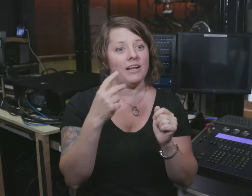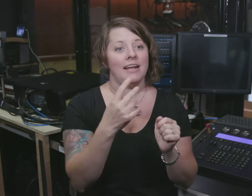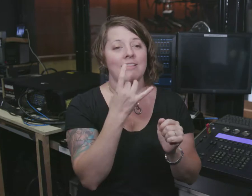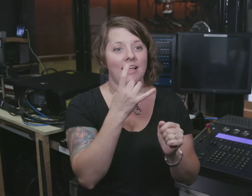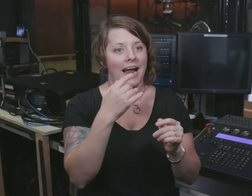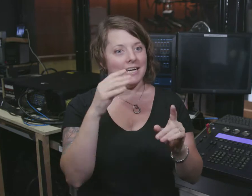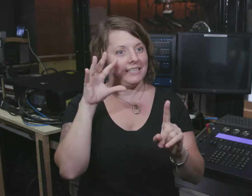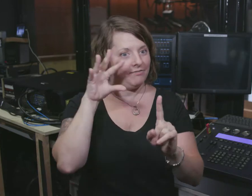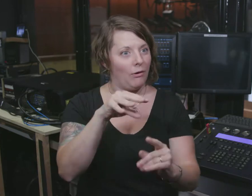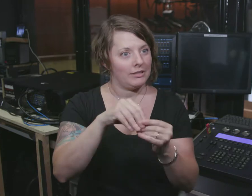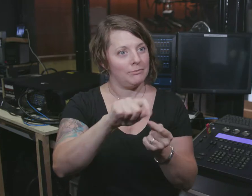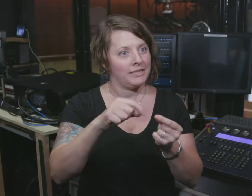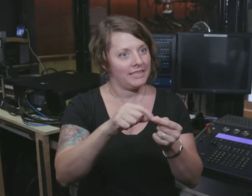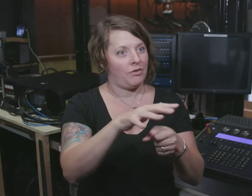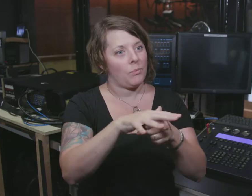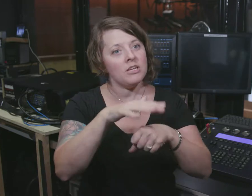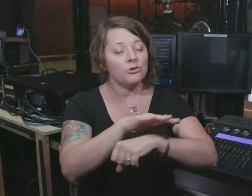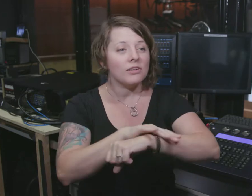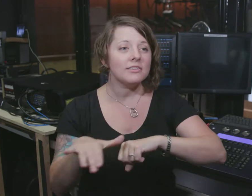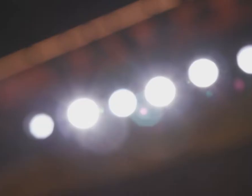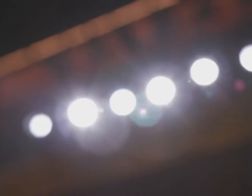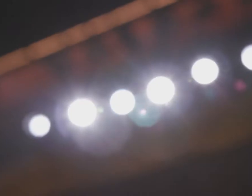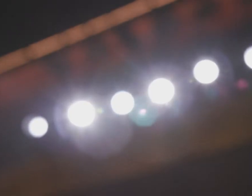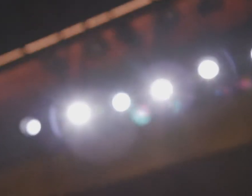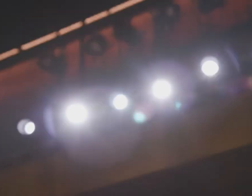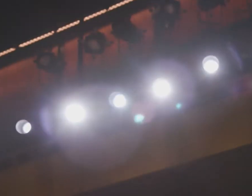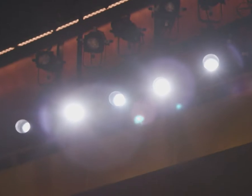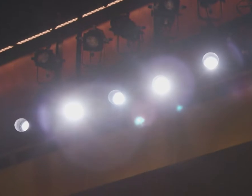Every light needs to be focused, pointed at a specific location on the stage.